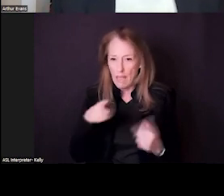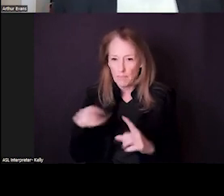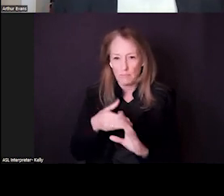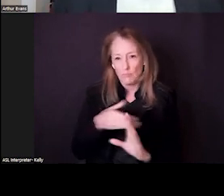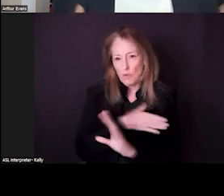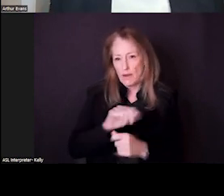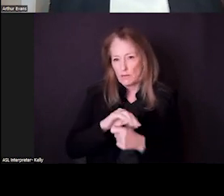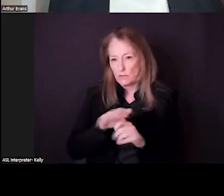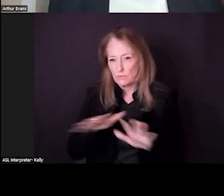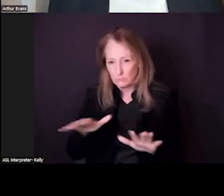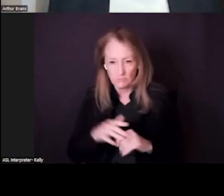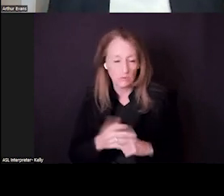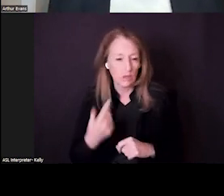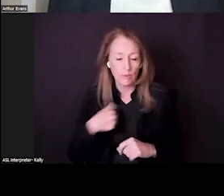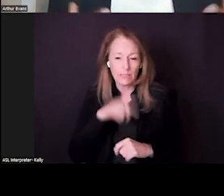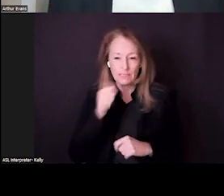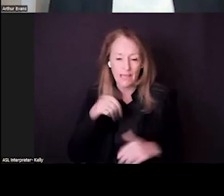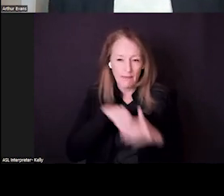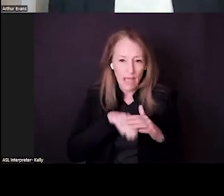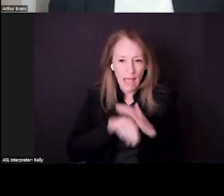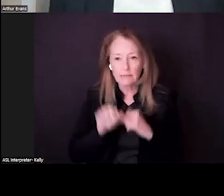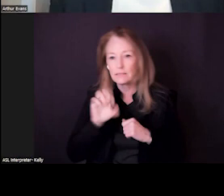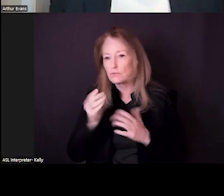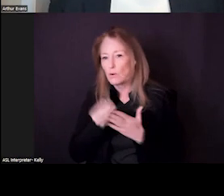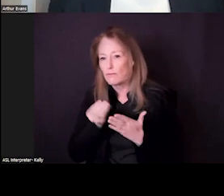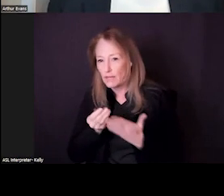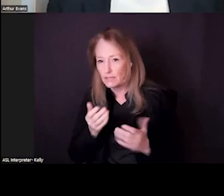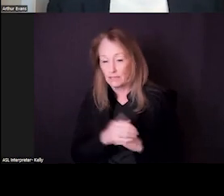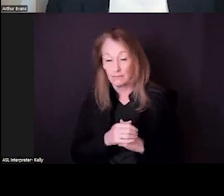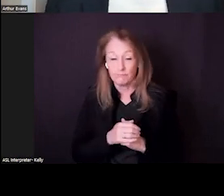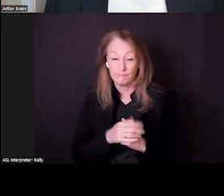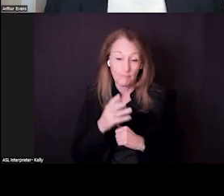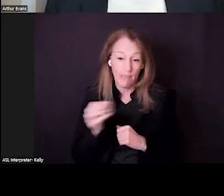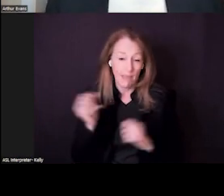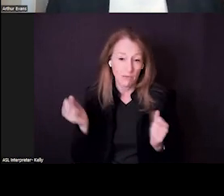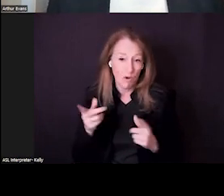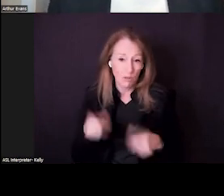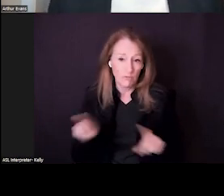SO FORTH. I IMAGINE THAT EVERYONE ON THIS CALL THAT THE